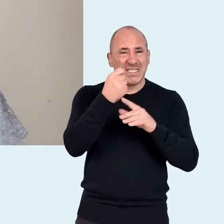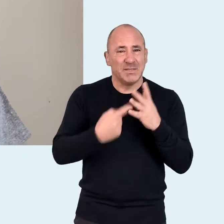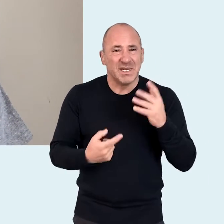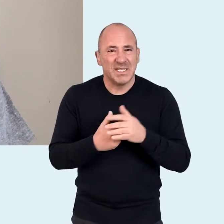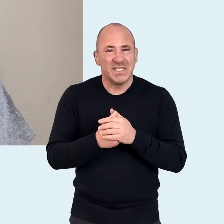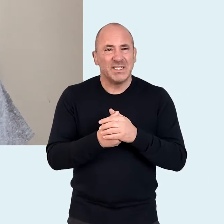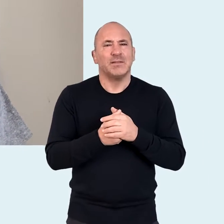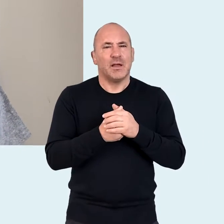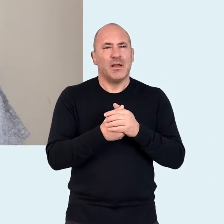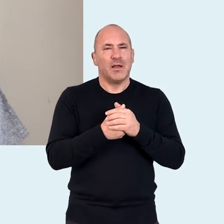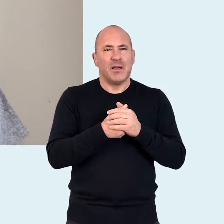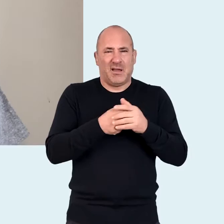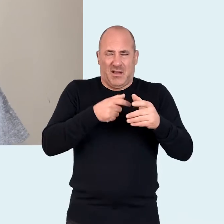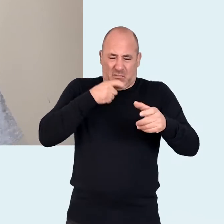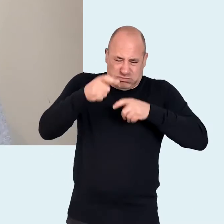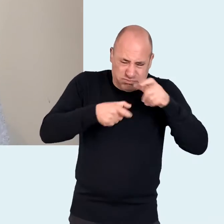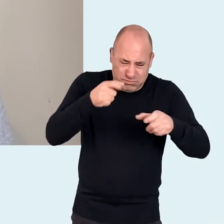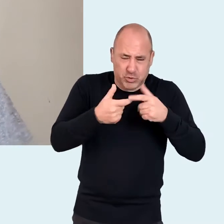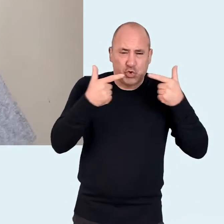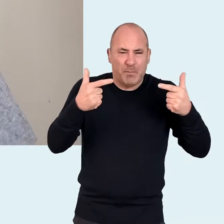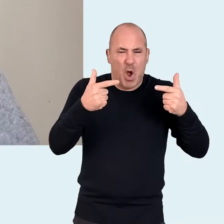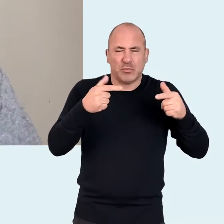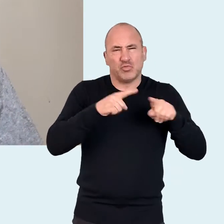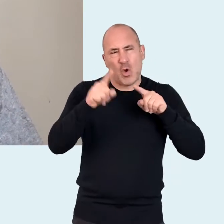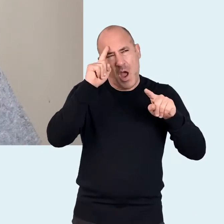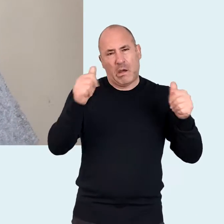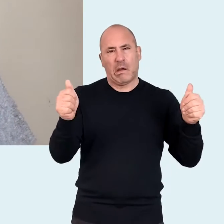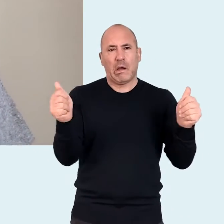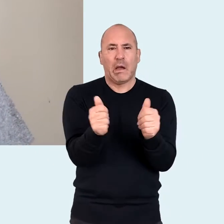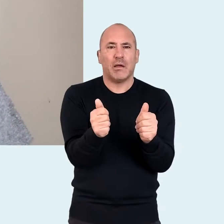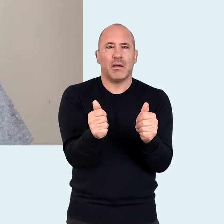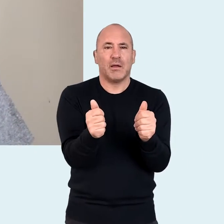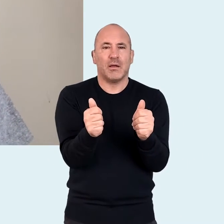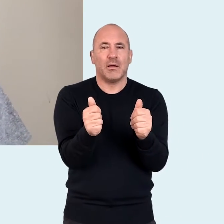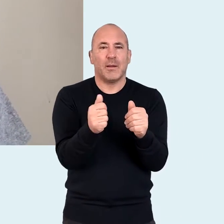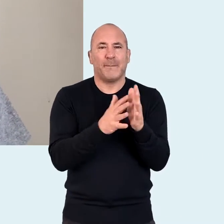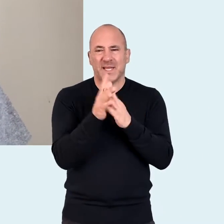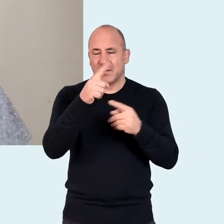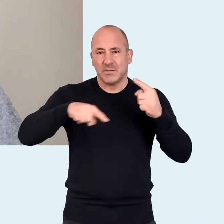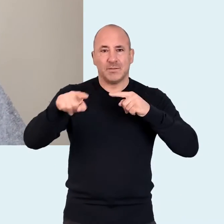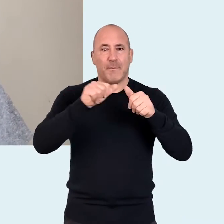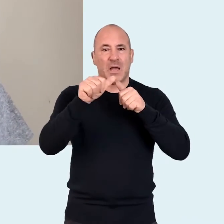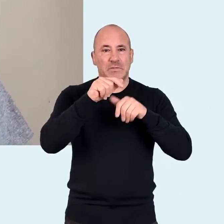You might want to think of ways to reduce language by removing unnecessary words. This